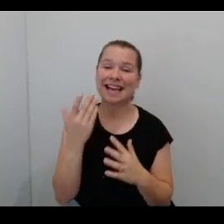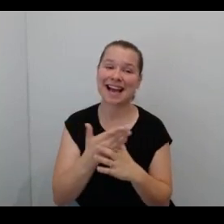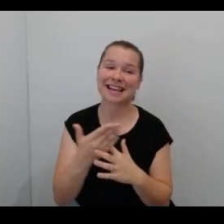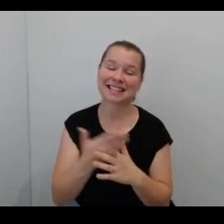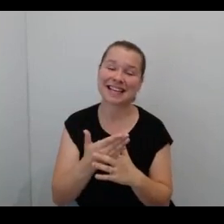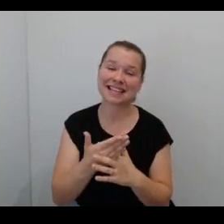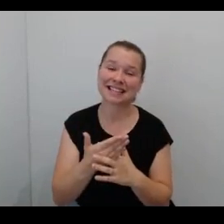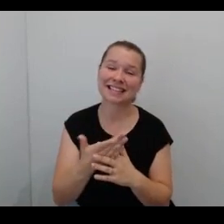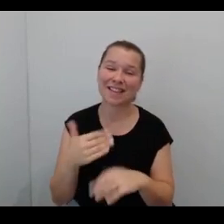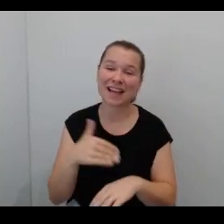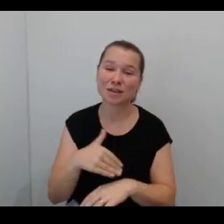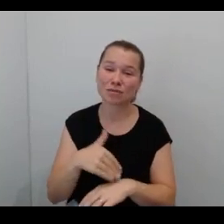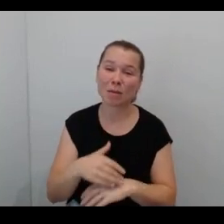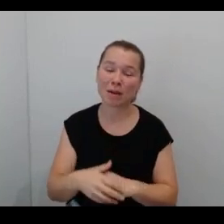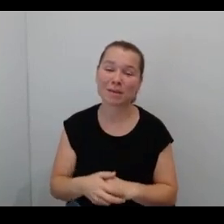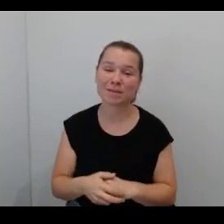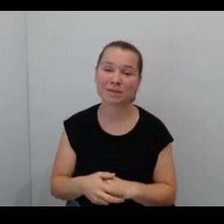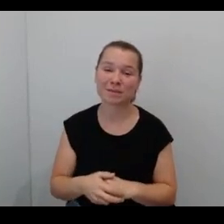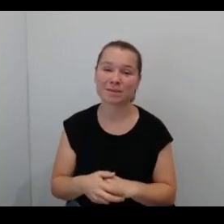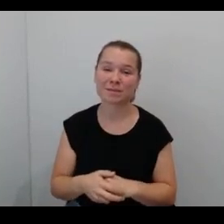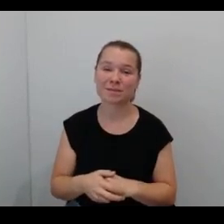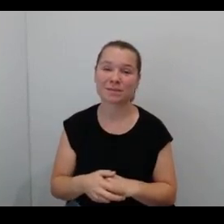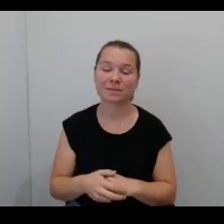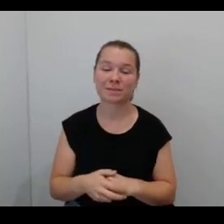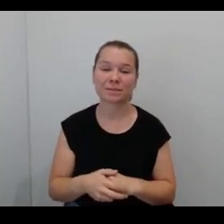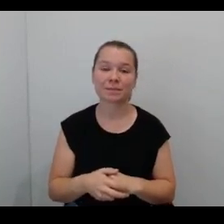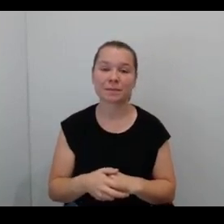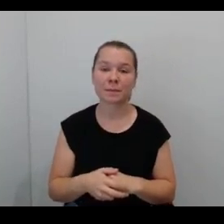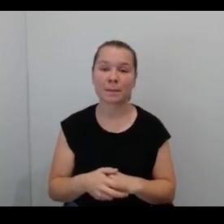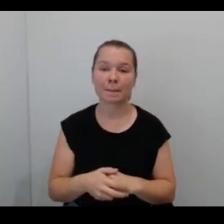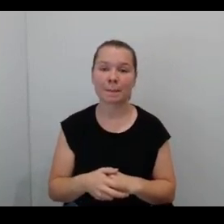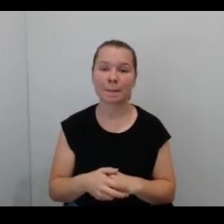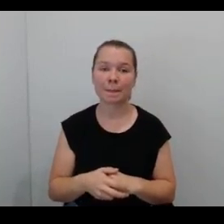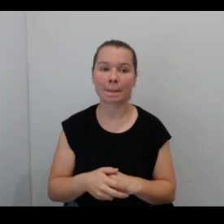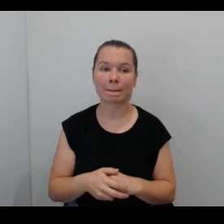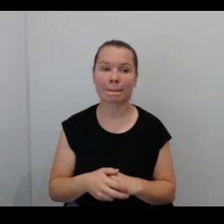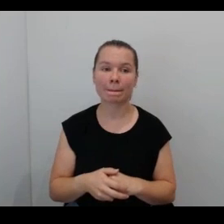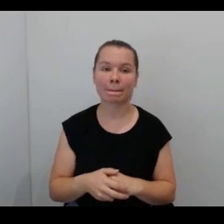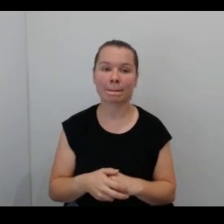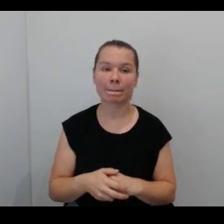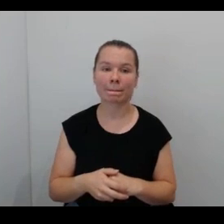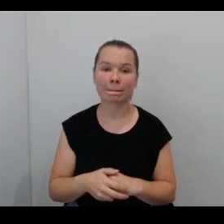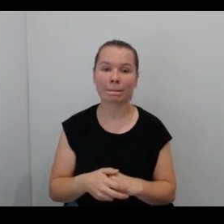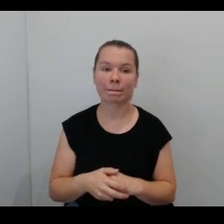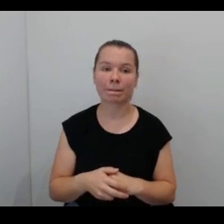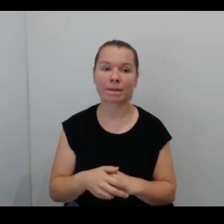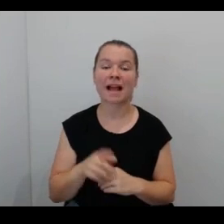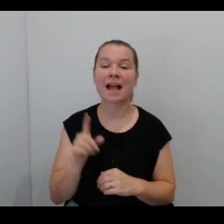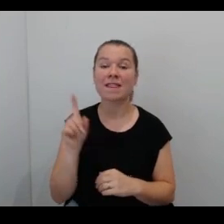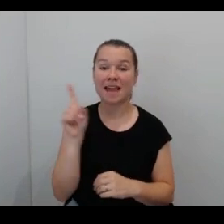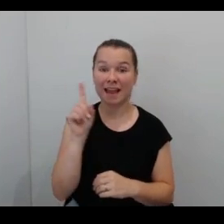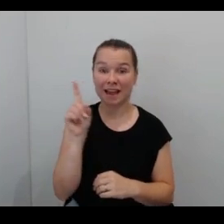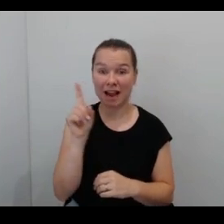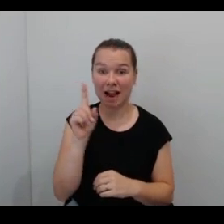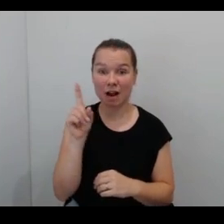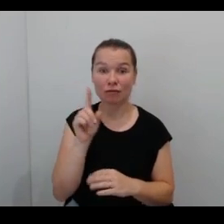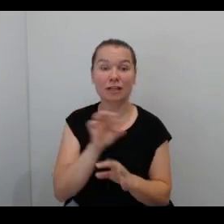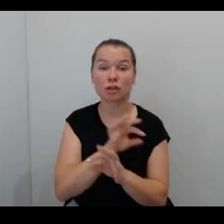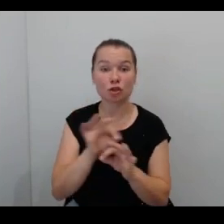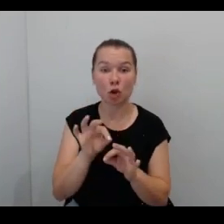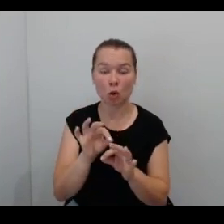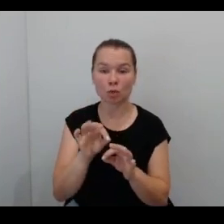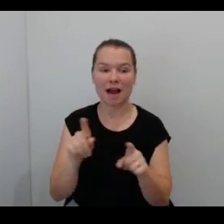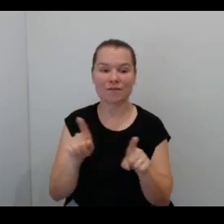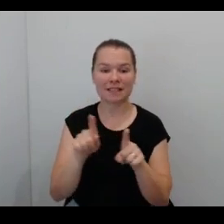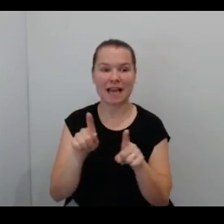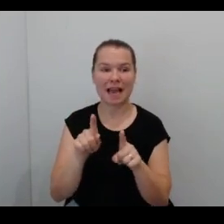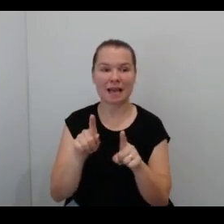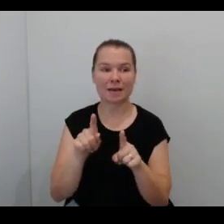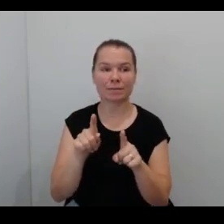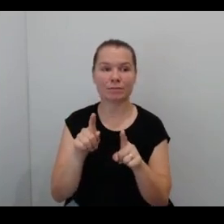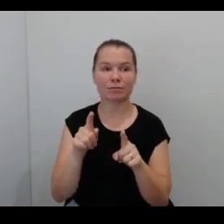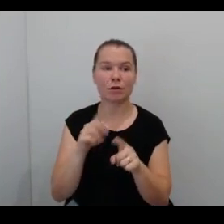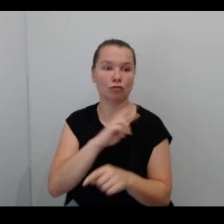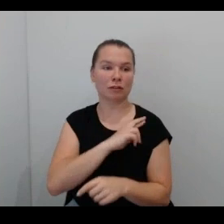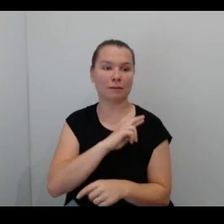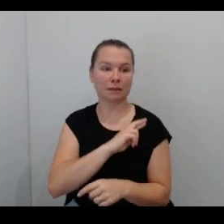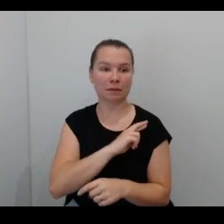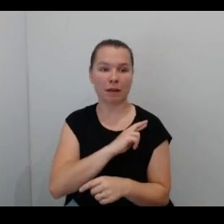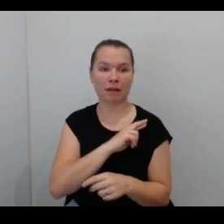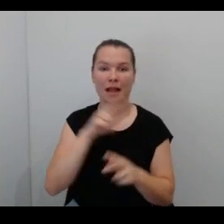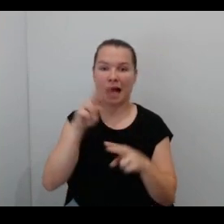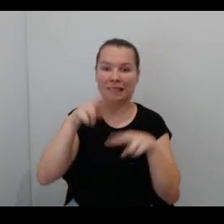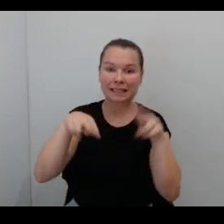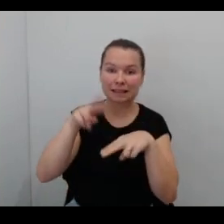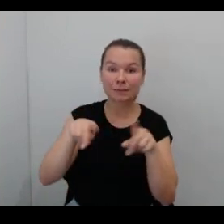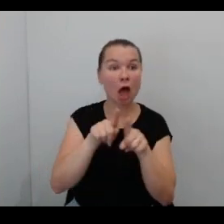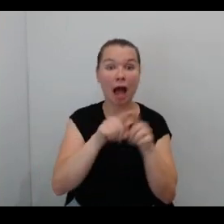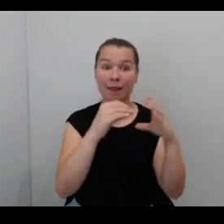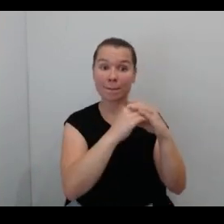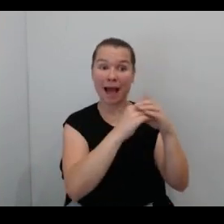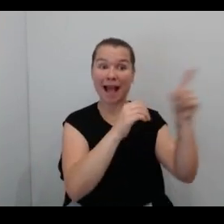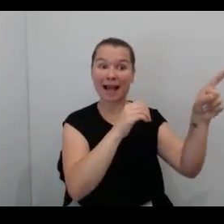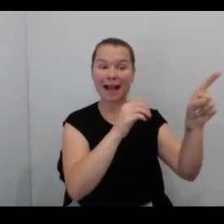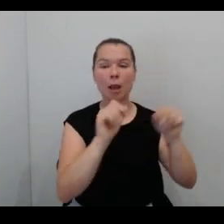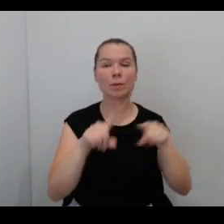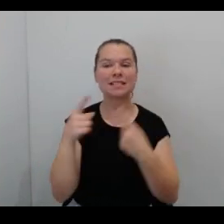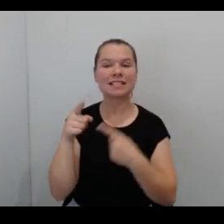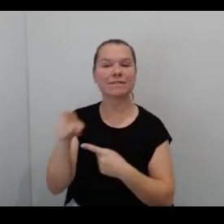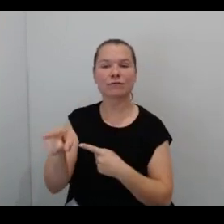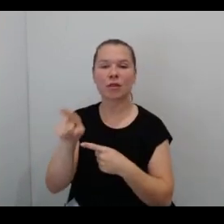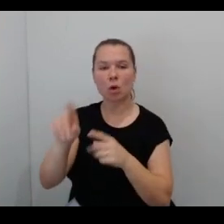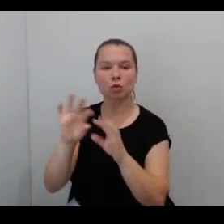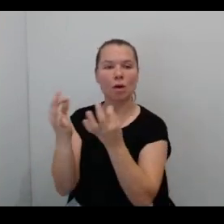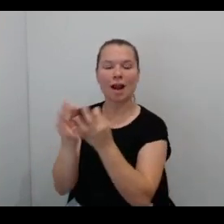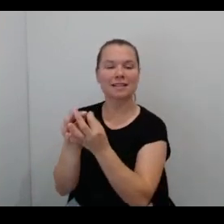They currently don't have the same responsible lending assessments as lenders.